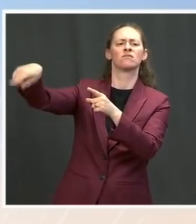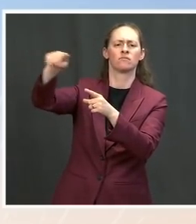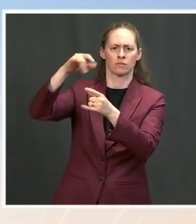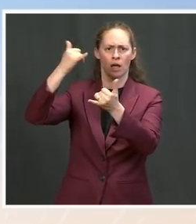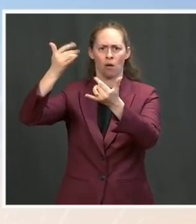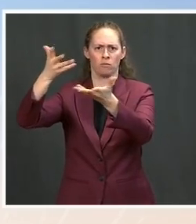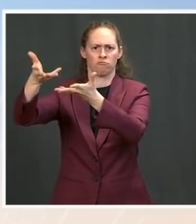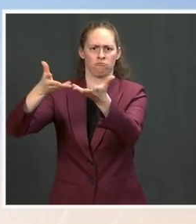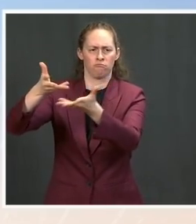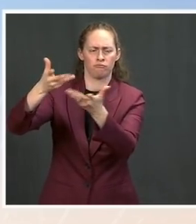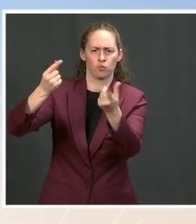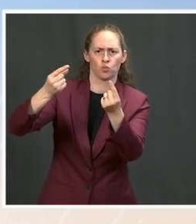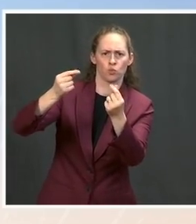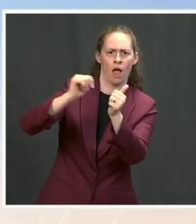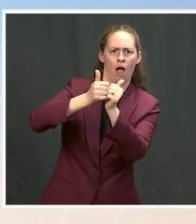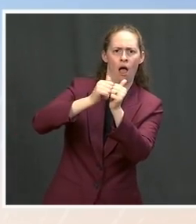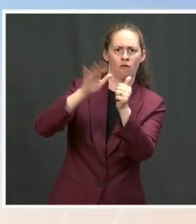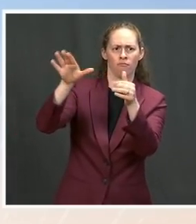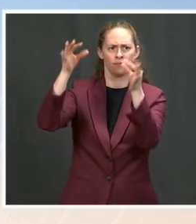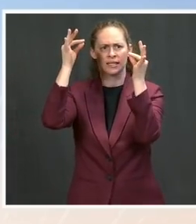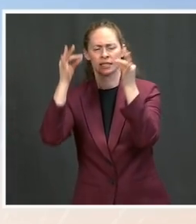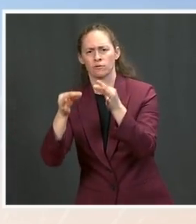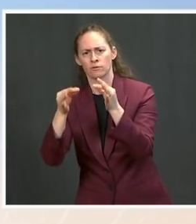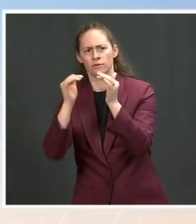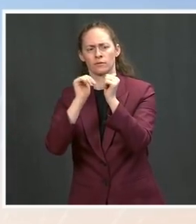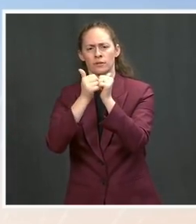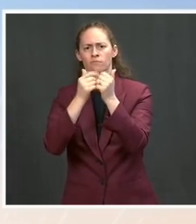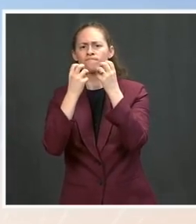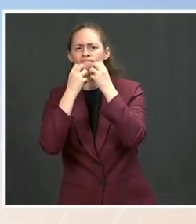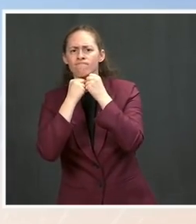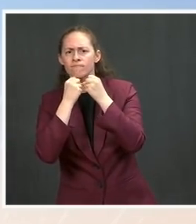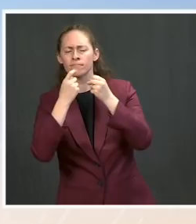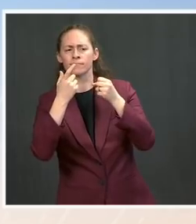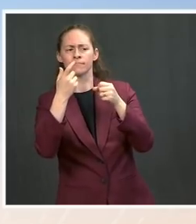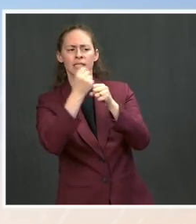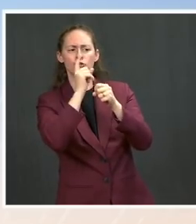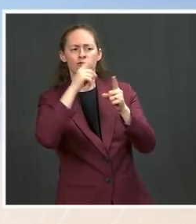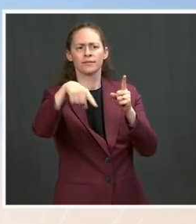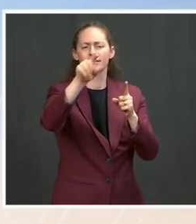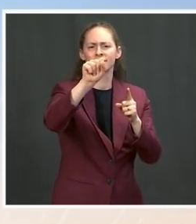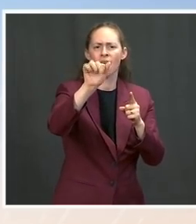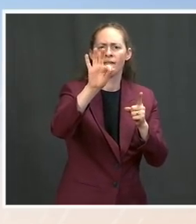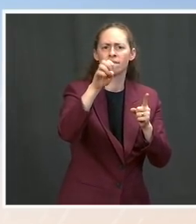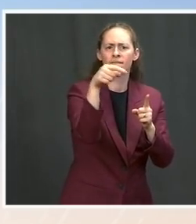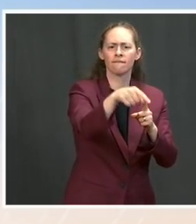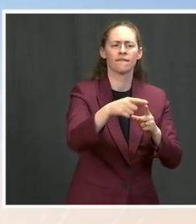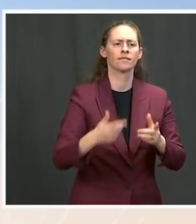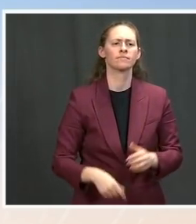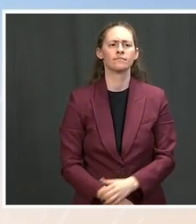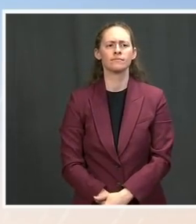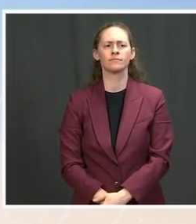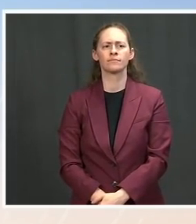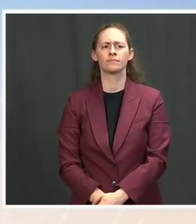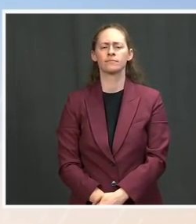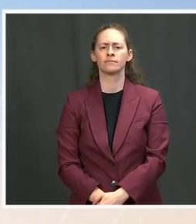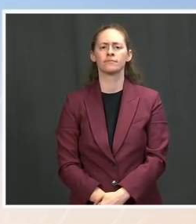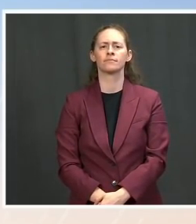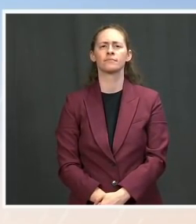and how to keep students and -- and teachers safe. The Press: Would the White House come out in support of teachers unions who are already pretty public about the fact